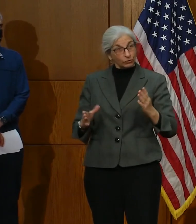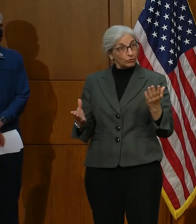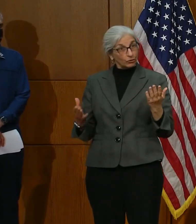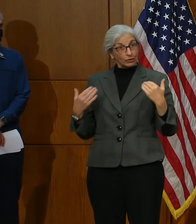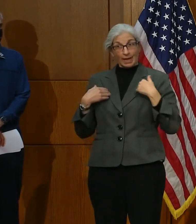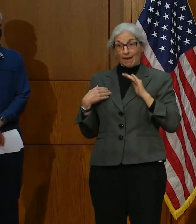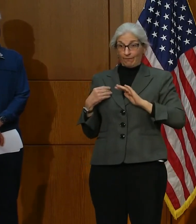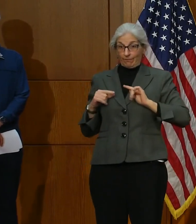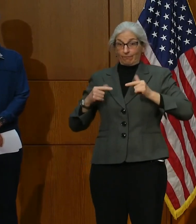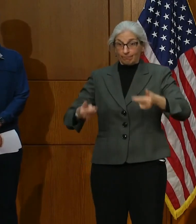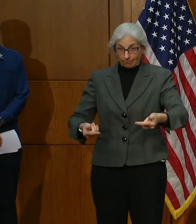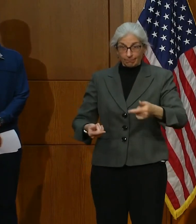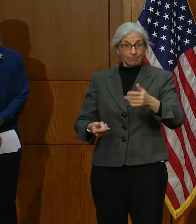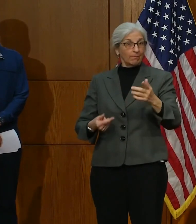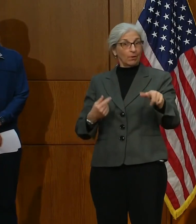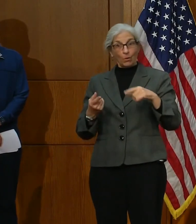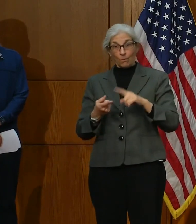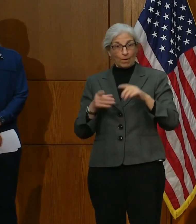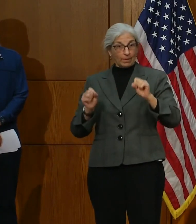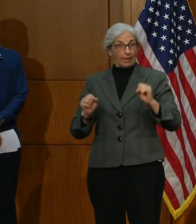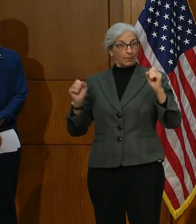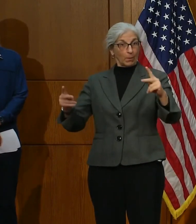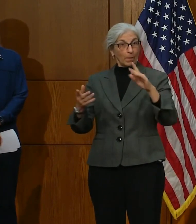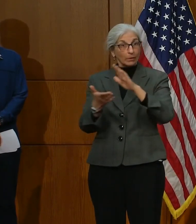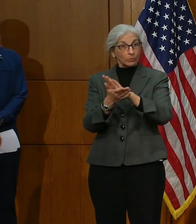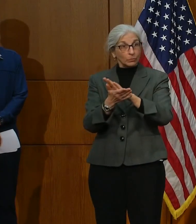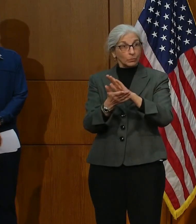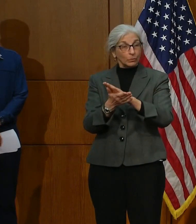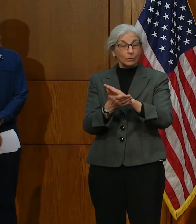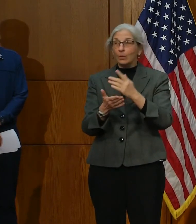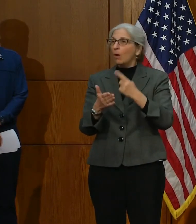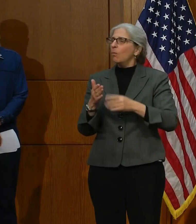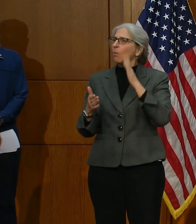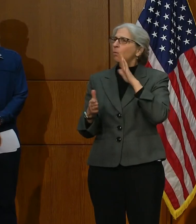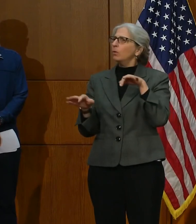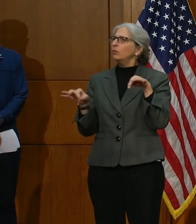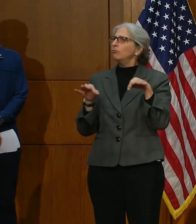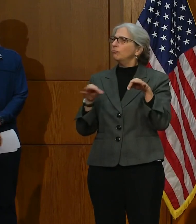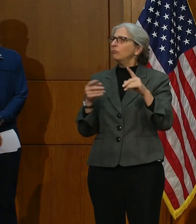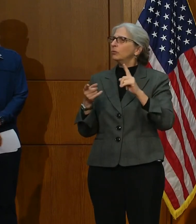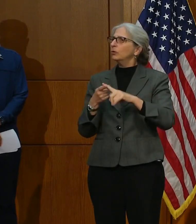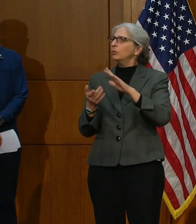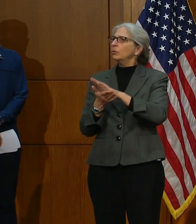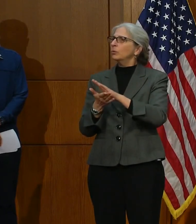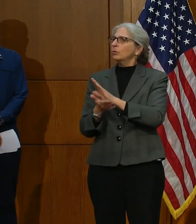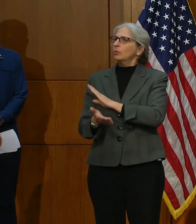YOU HAVE ANY IDEA WHEN TEACHERS MAY BE READY, THIO GO BACK TO